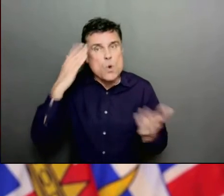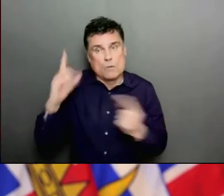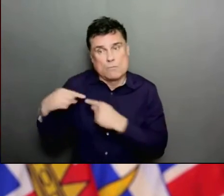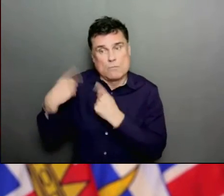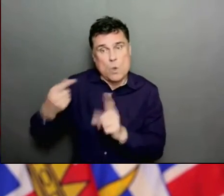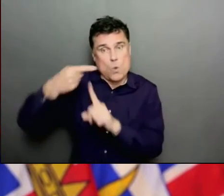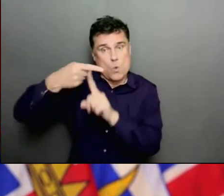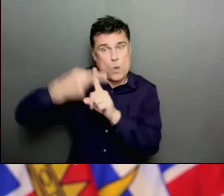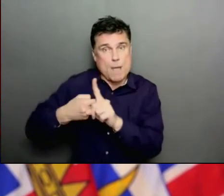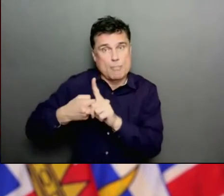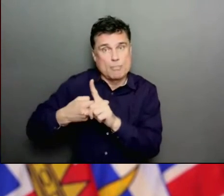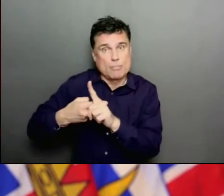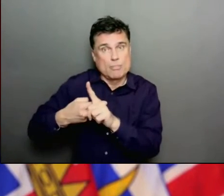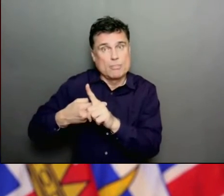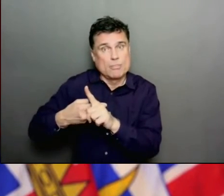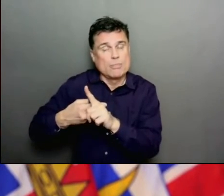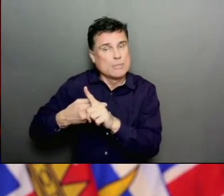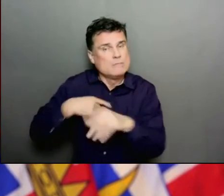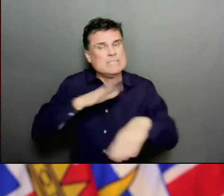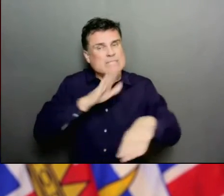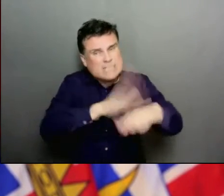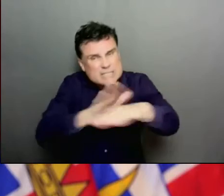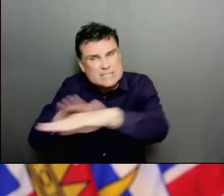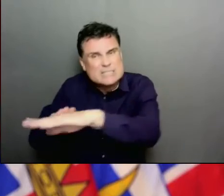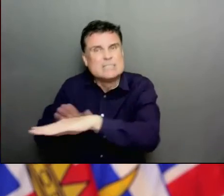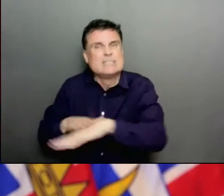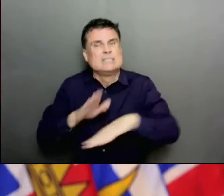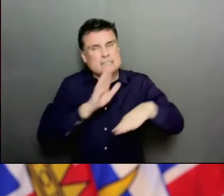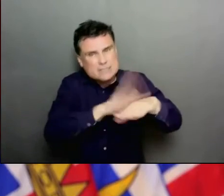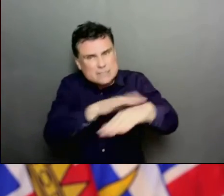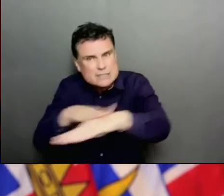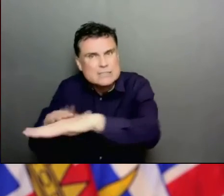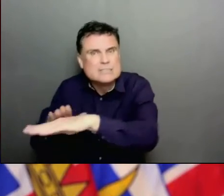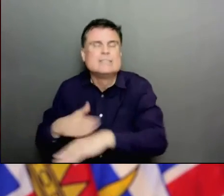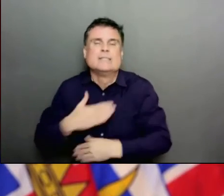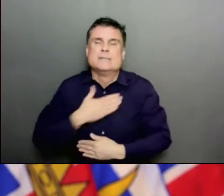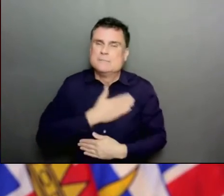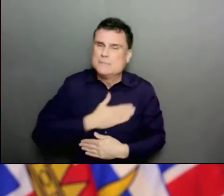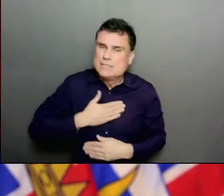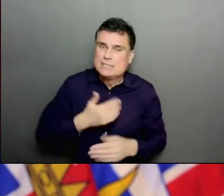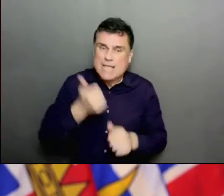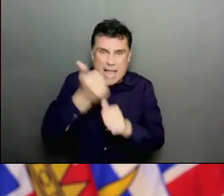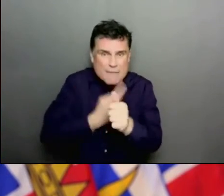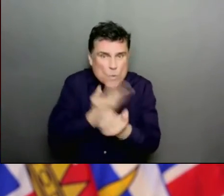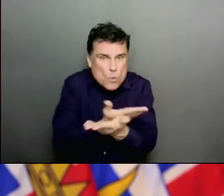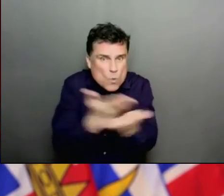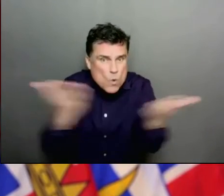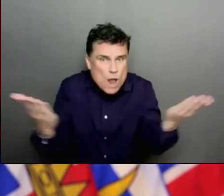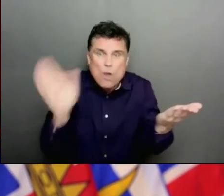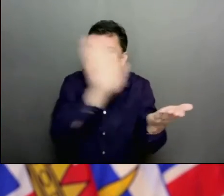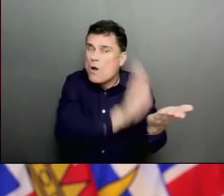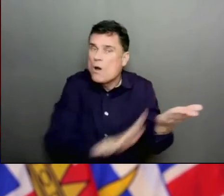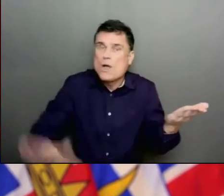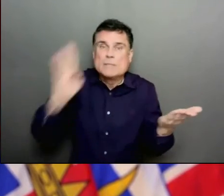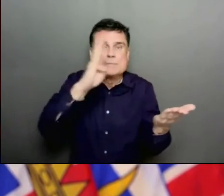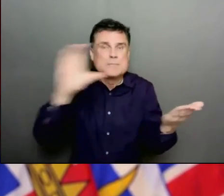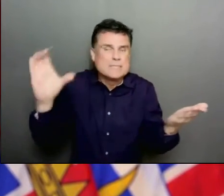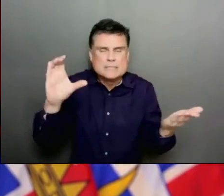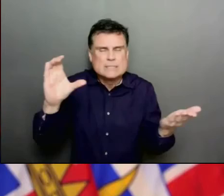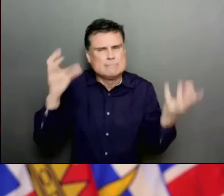reduce your in-person social interactions and no more so than now as we head into these holidays weekends.